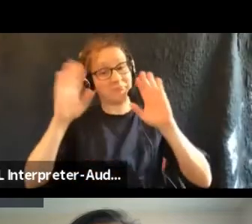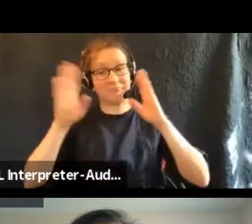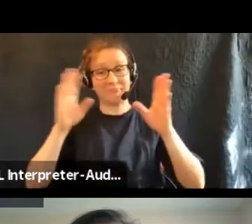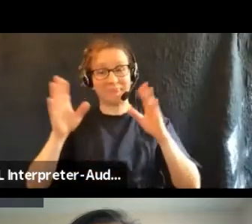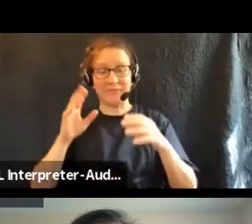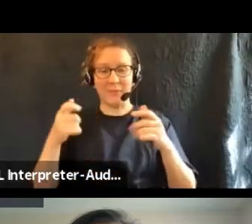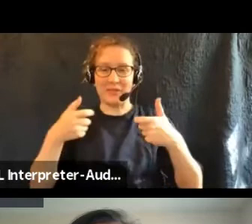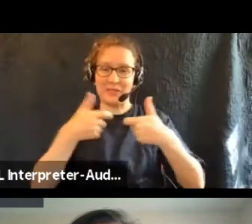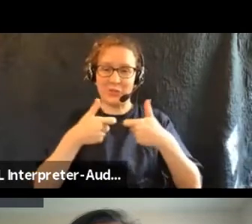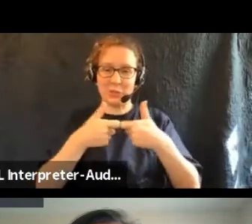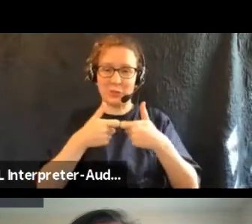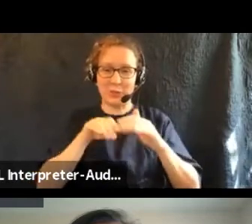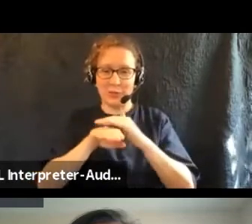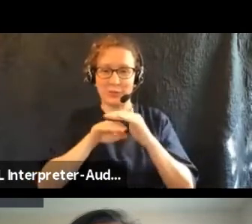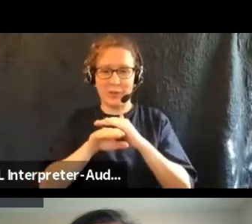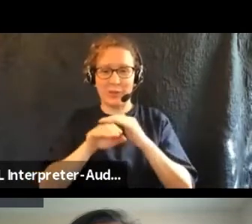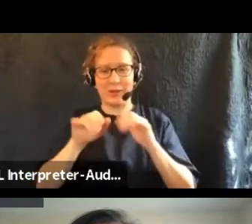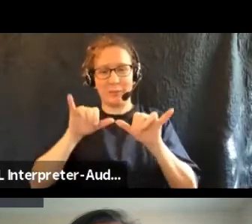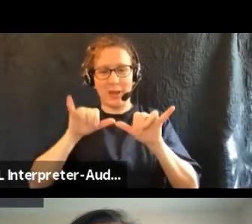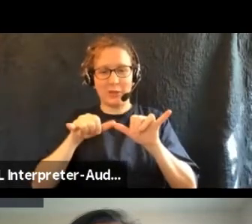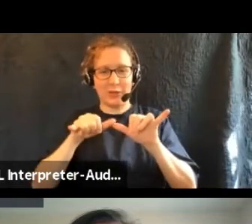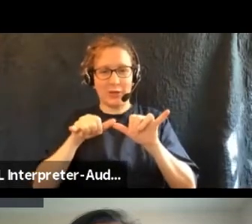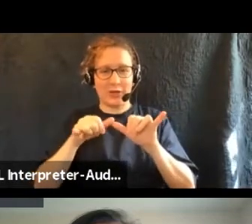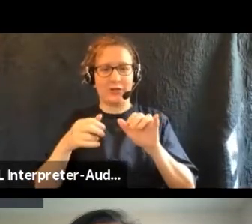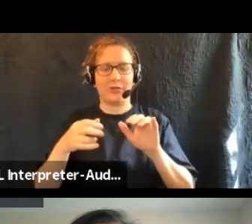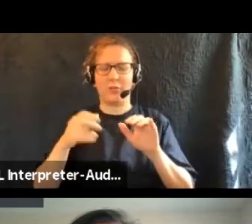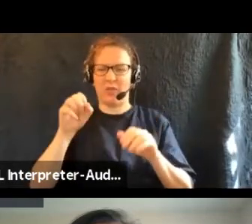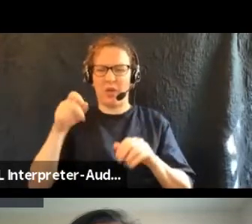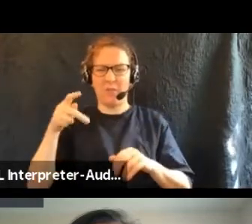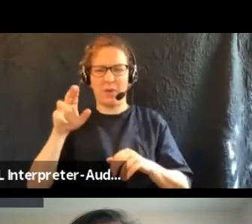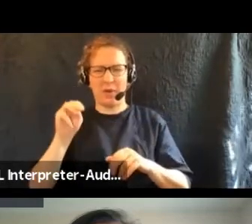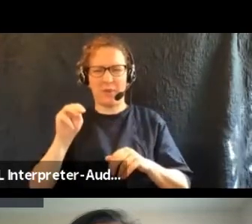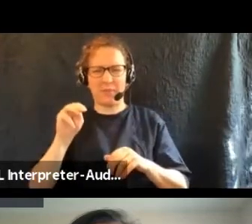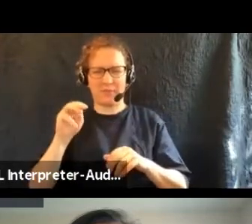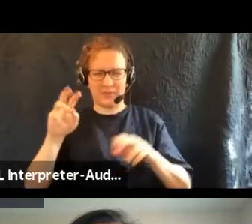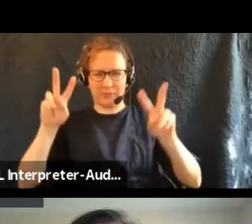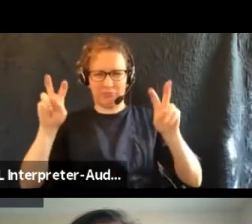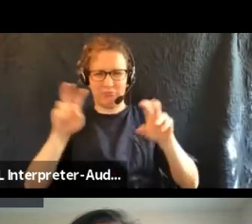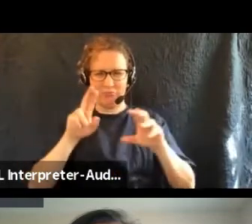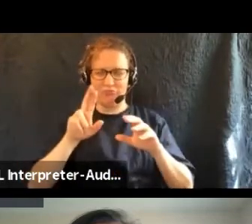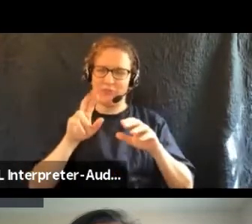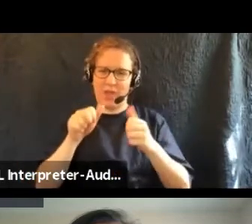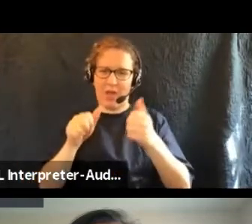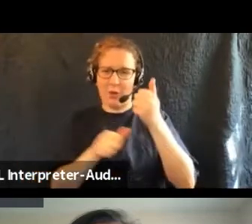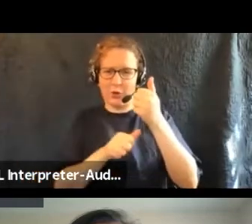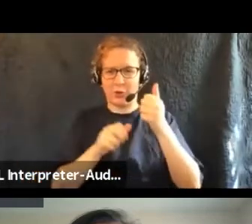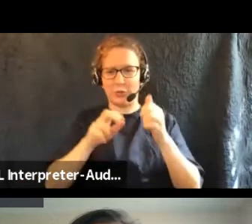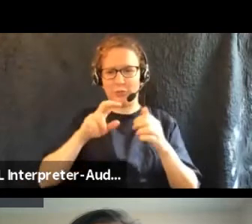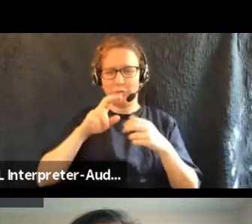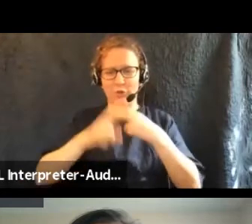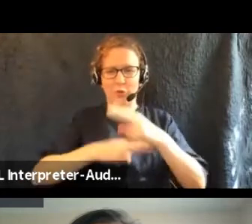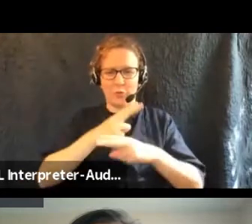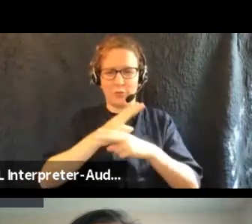which is part of United Healthcare. Much of the reason for me being in this role started with virtual internships that I had